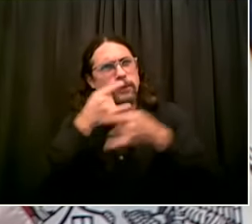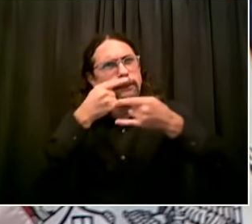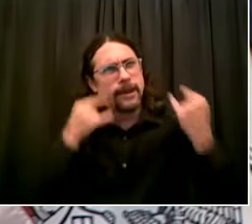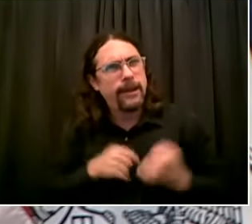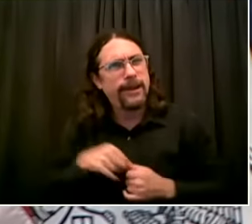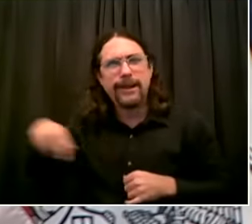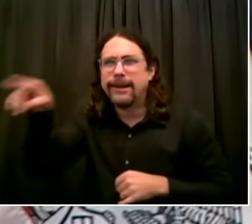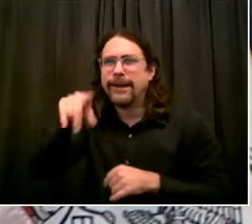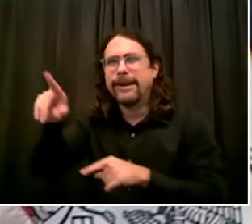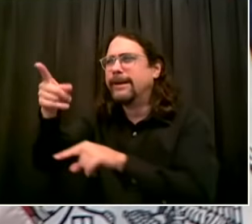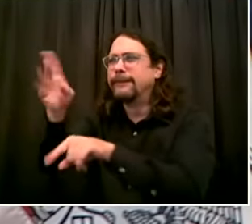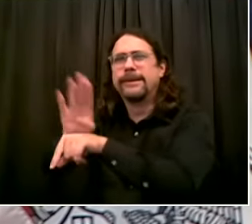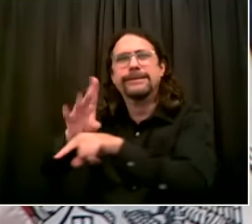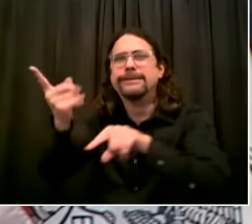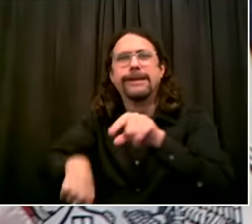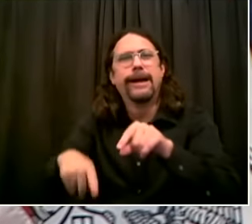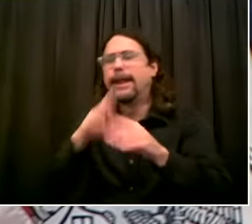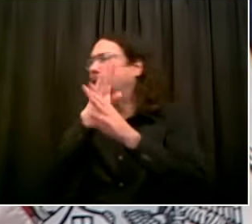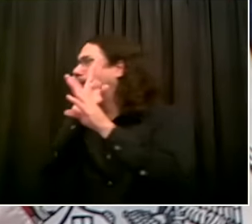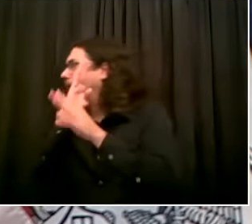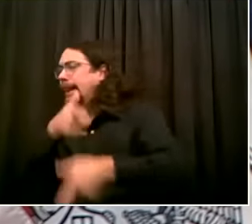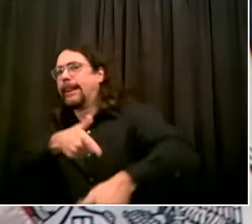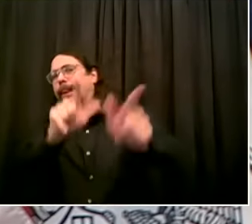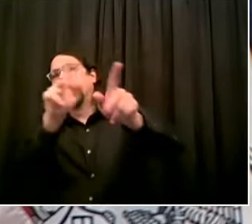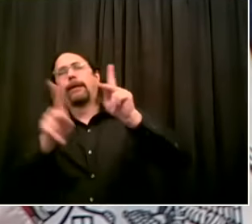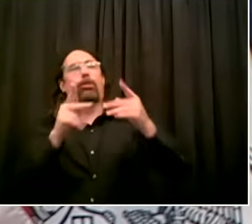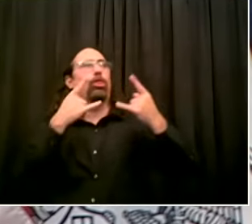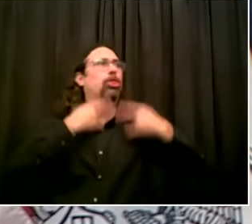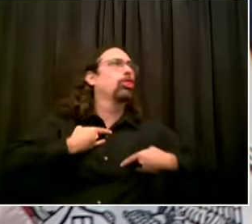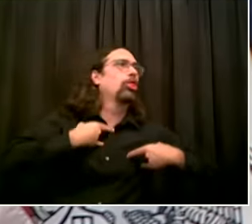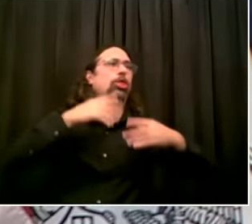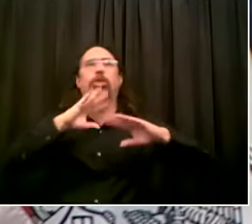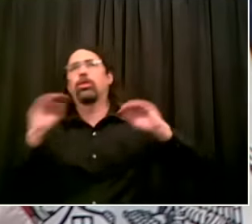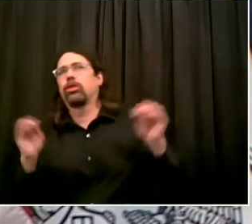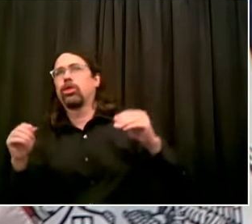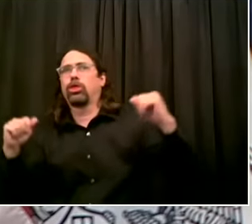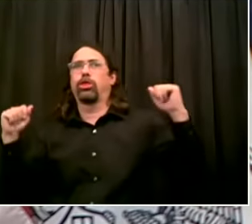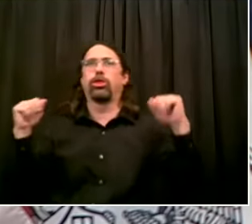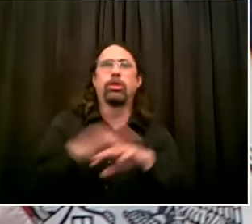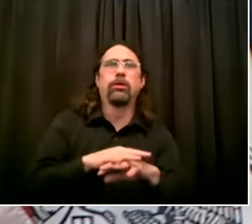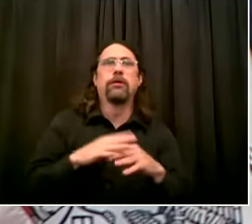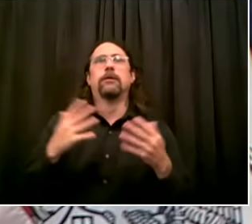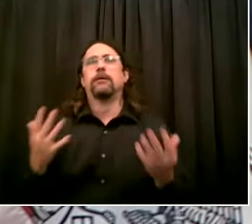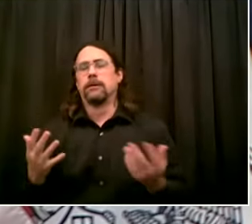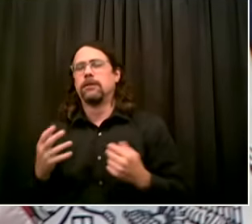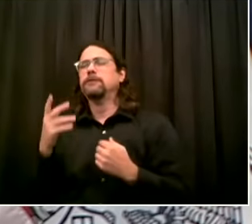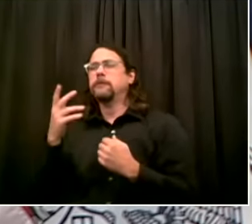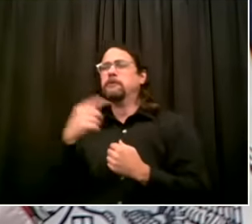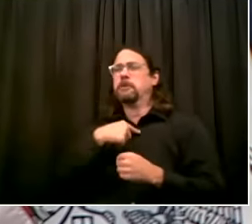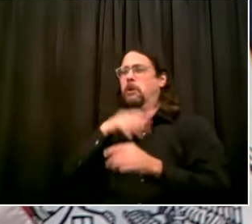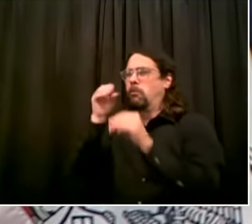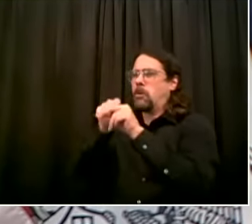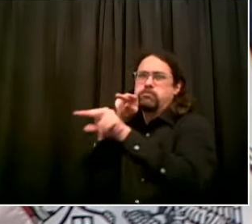KIPPUR WE HEARD REPORTS OF A L OT OF SOCIAL DISTANCING NDA MASK WEARING, WE WANT TO SEE THAT